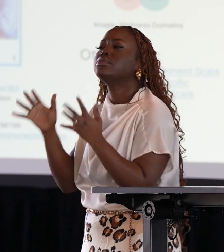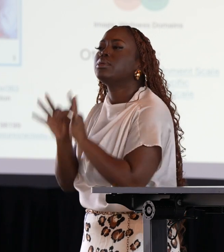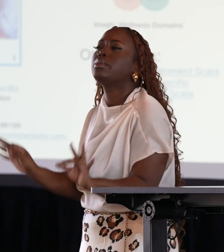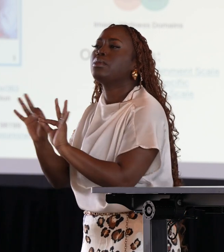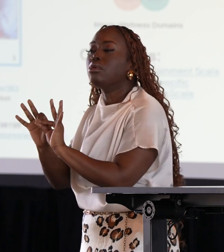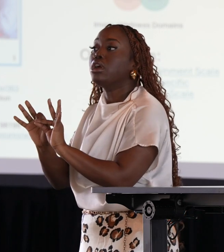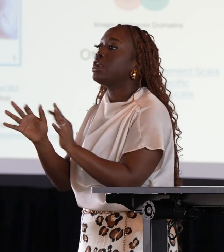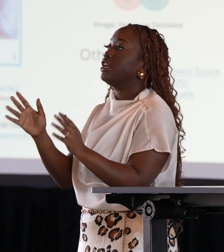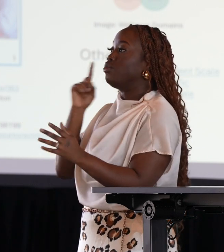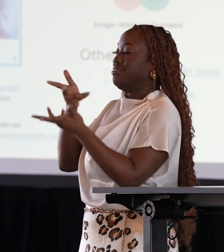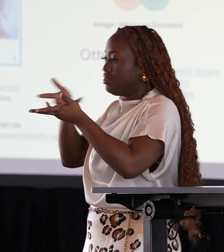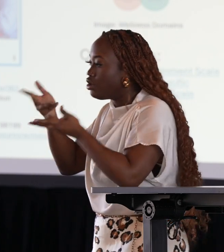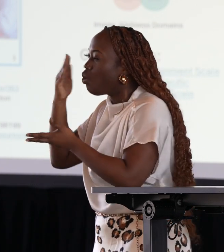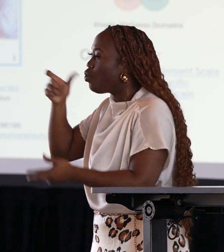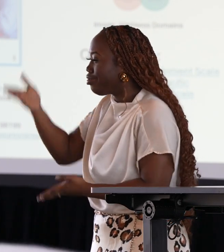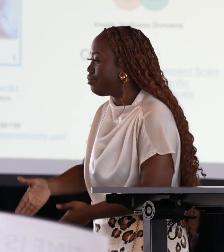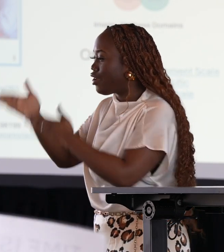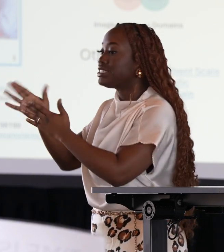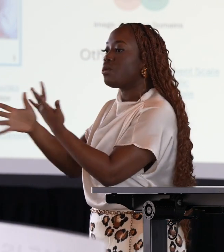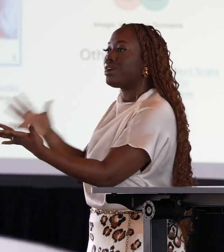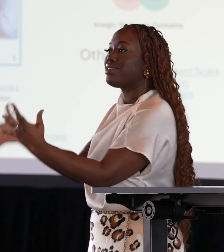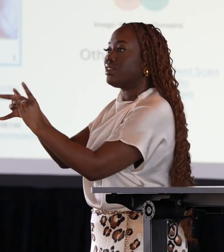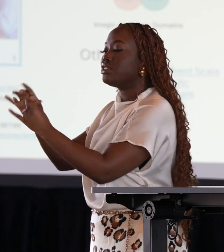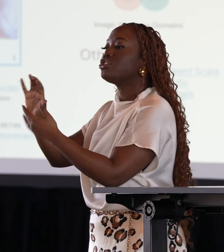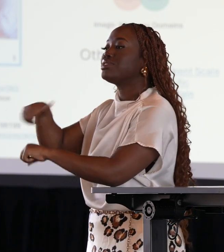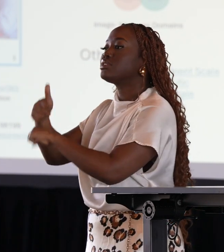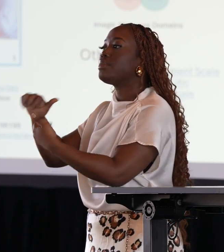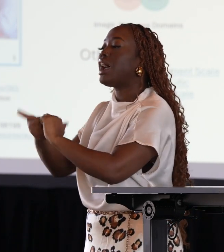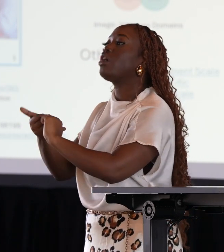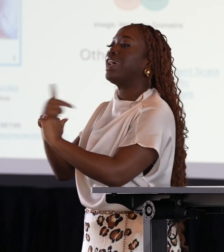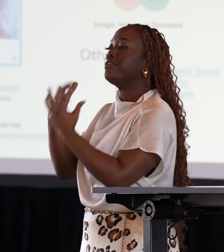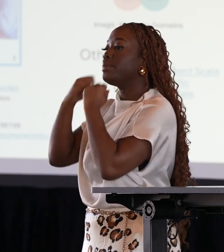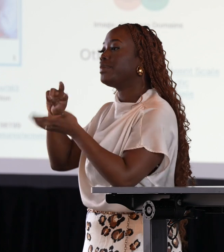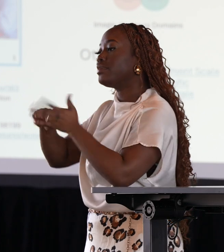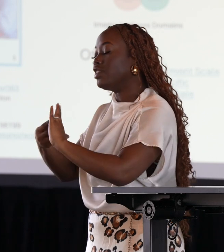about them as a person, what connects them, and then you can establish how to write meaningful goals. There are